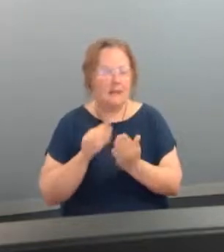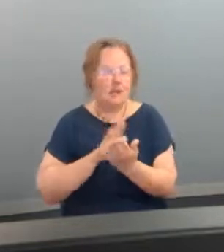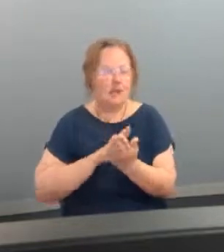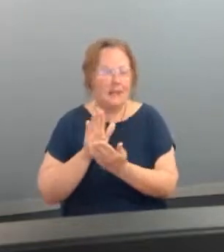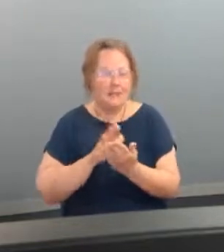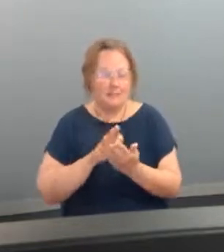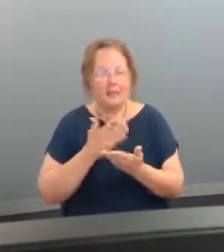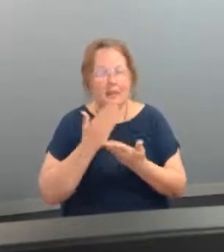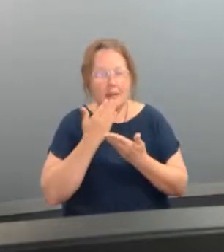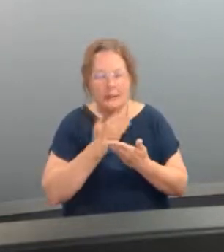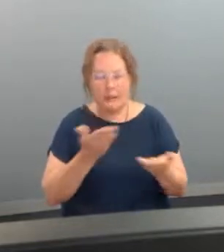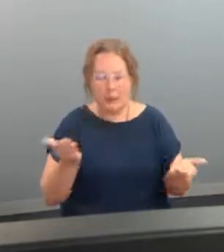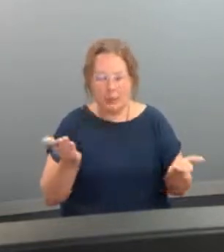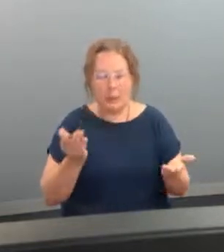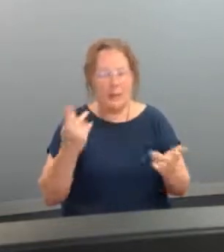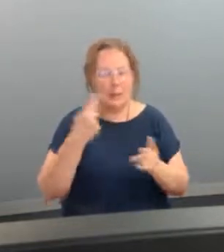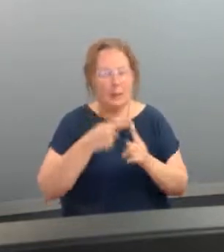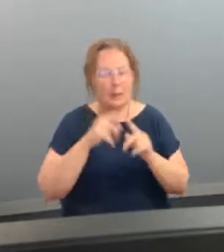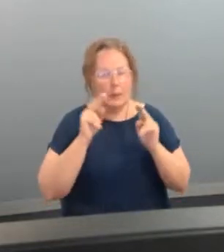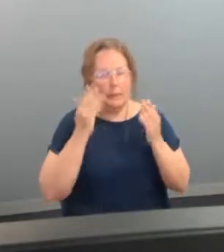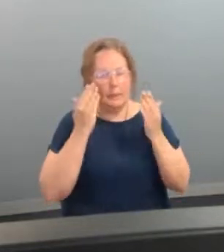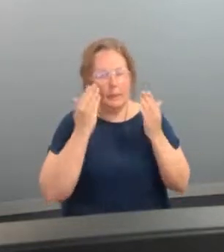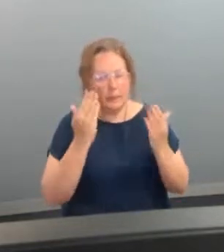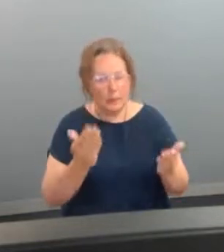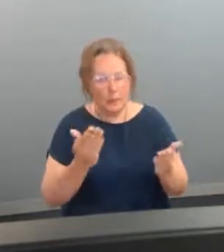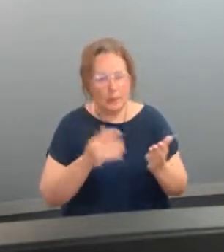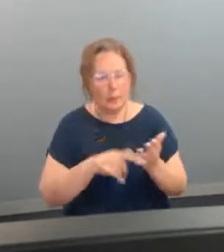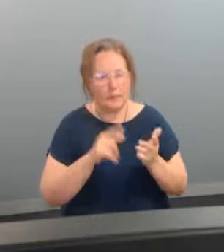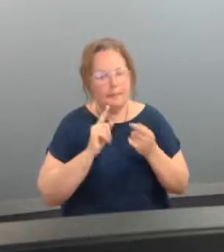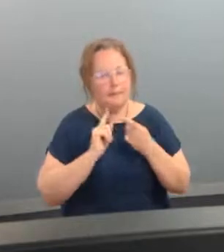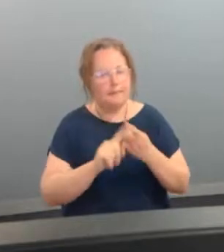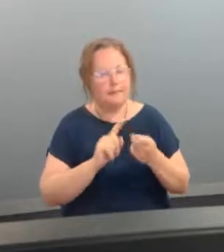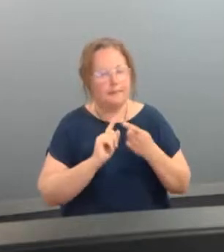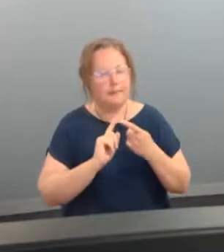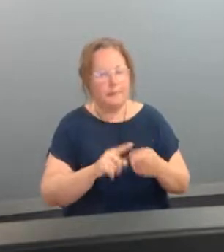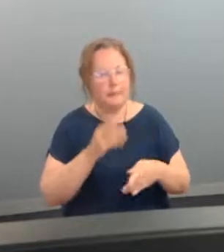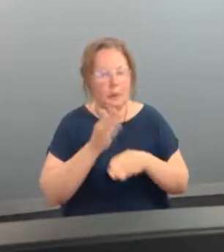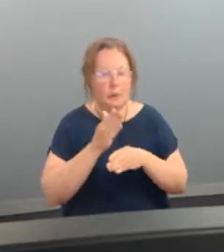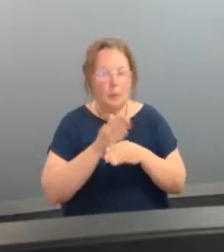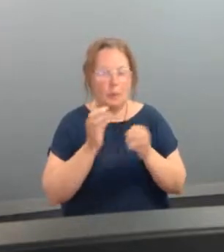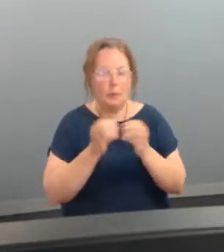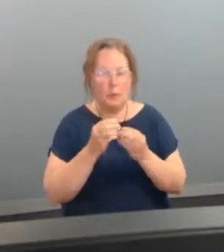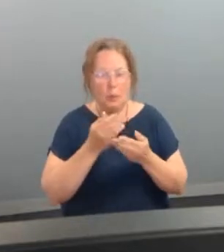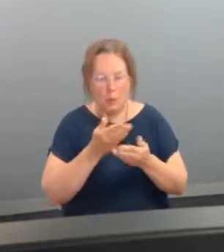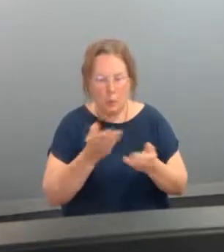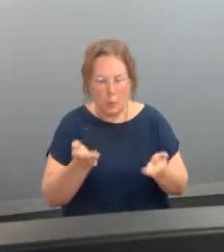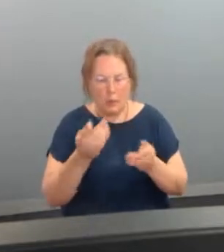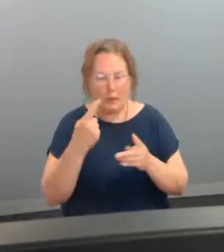, we have something that is happening at 7 pm and I posted that registration in the chat.